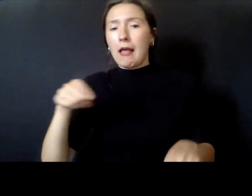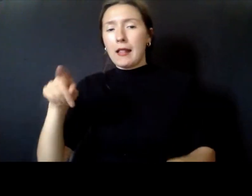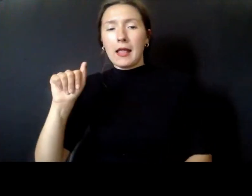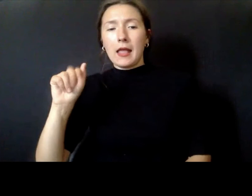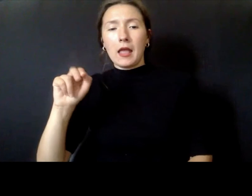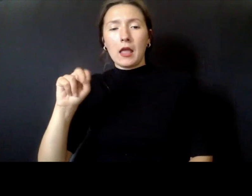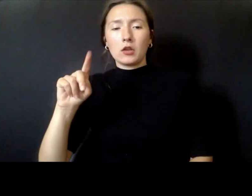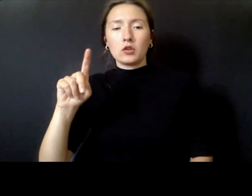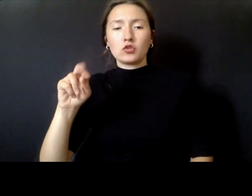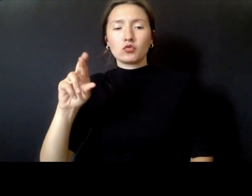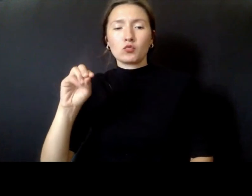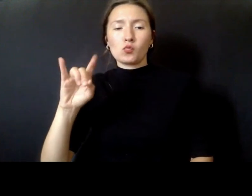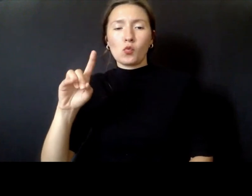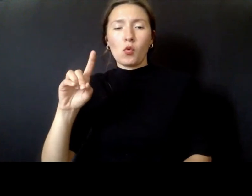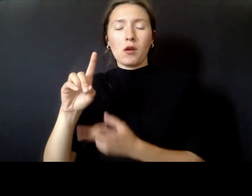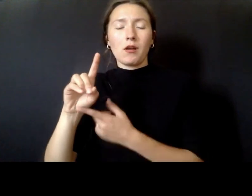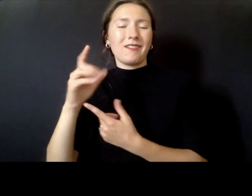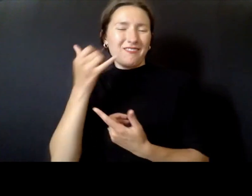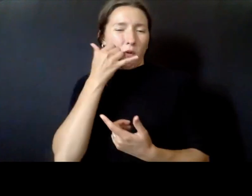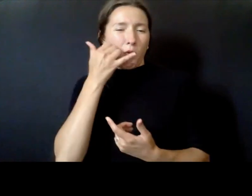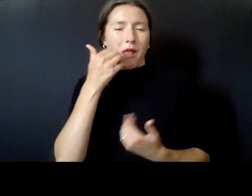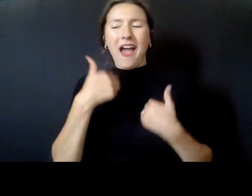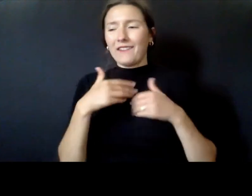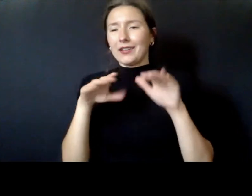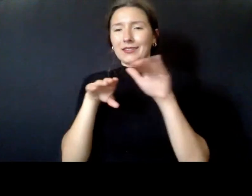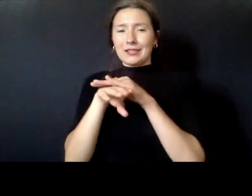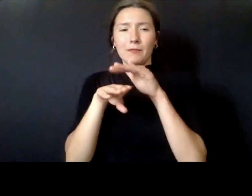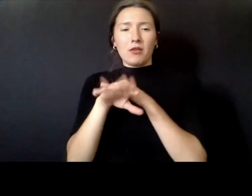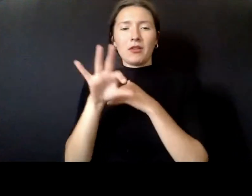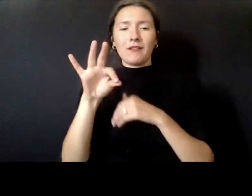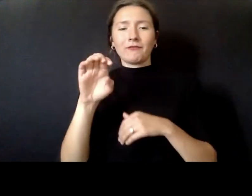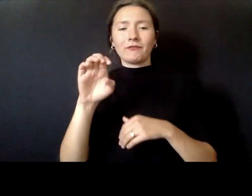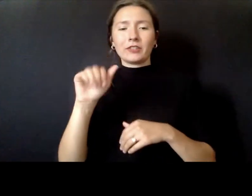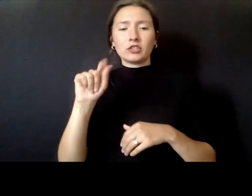was about to mention that alan could probably answer that question and there he is in chat